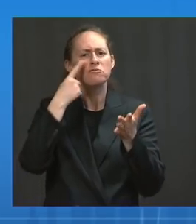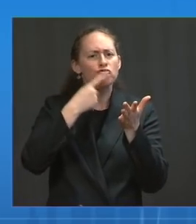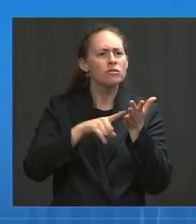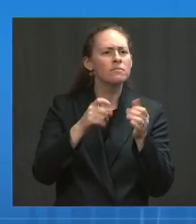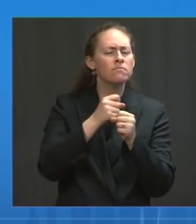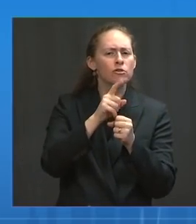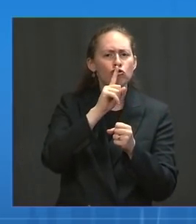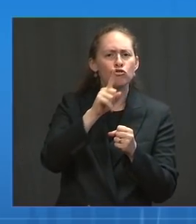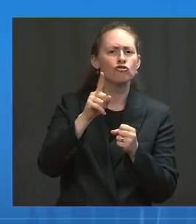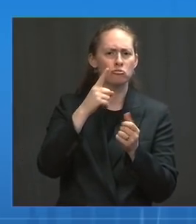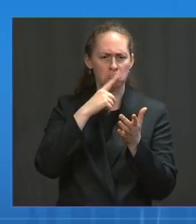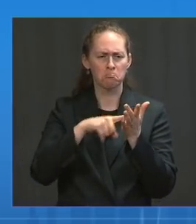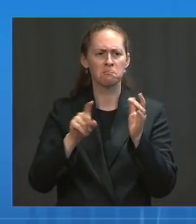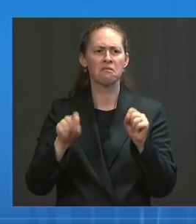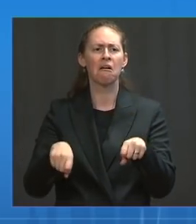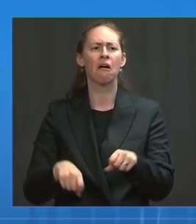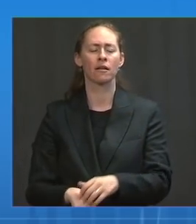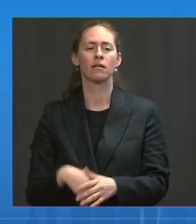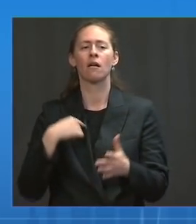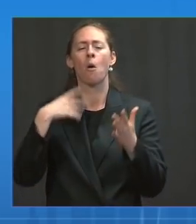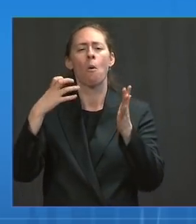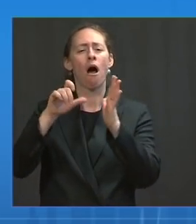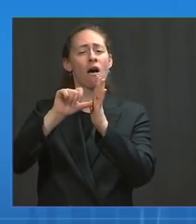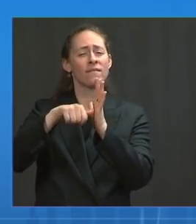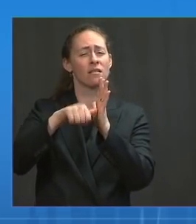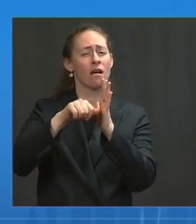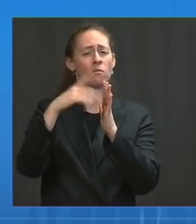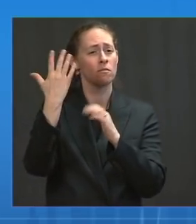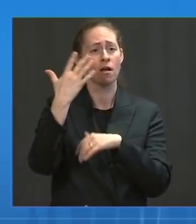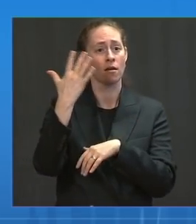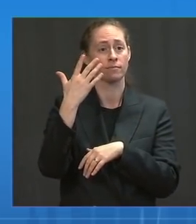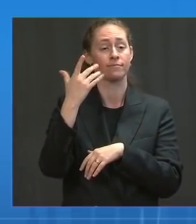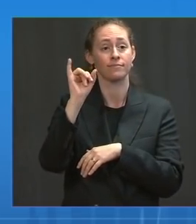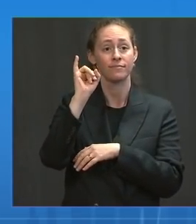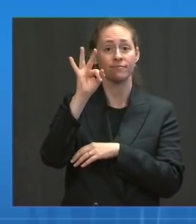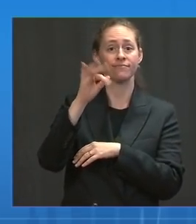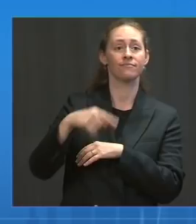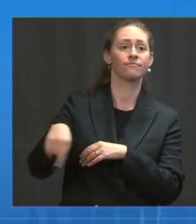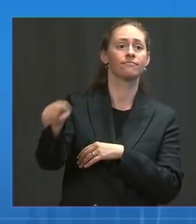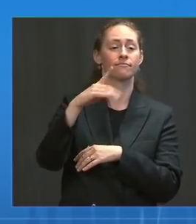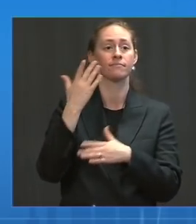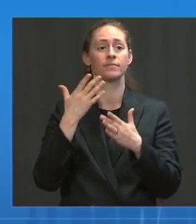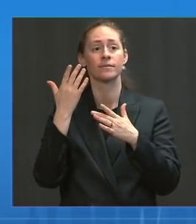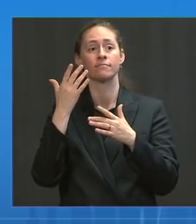but what I do want to emphasize is those symptoms that could potentially suggest COVID-19 runny nose,